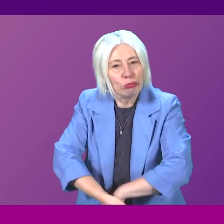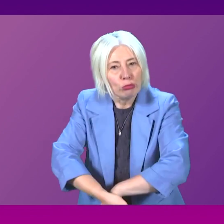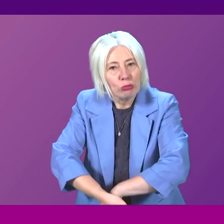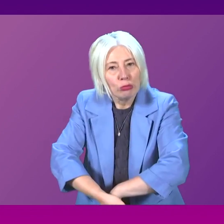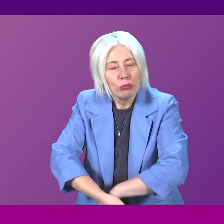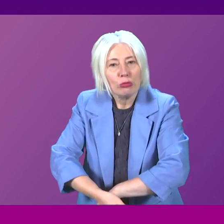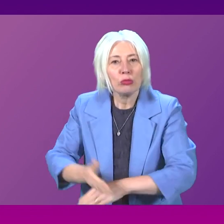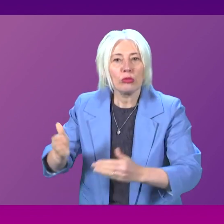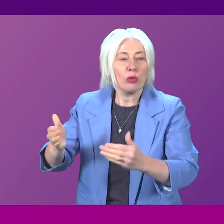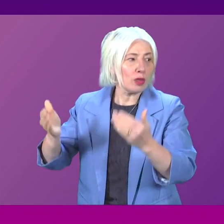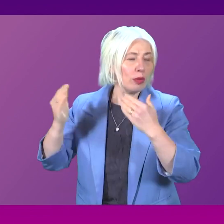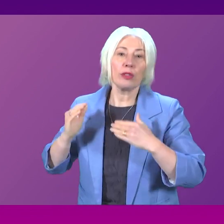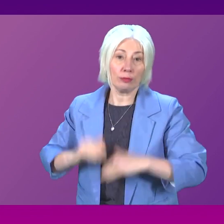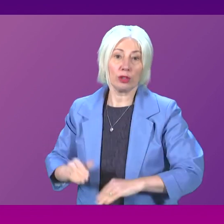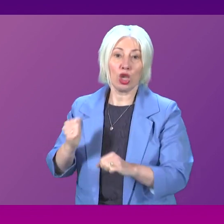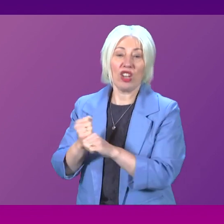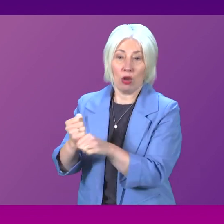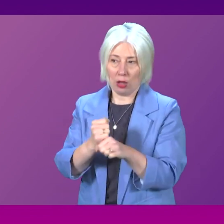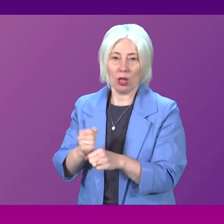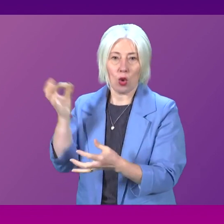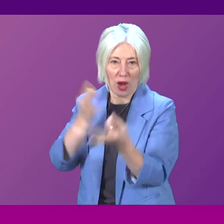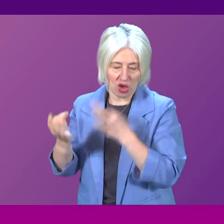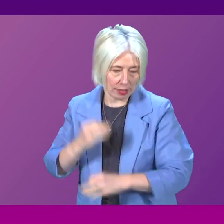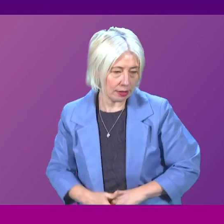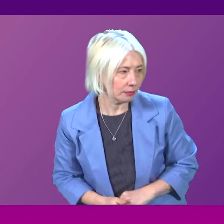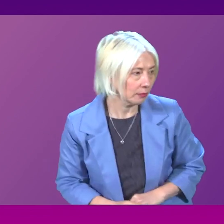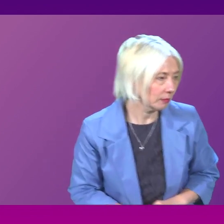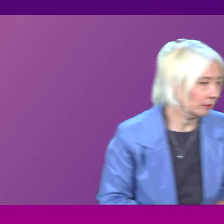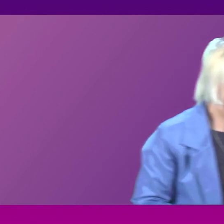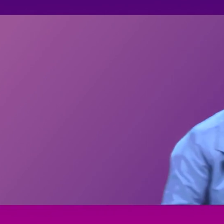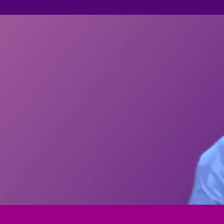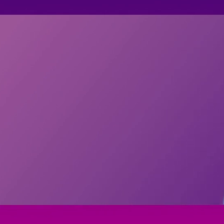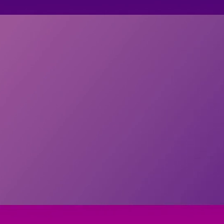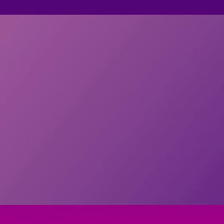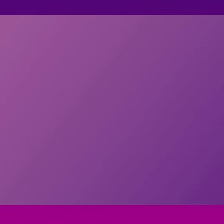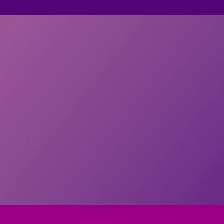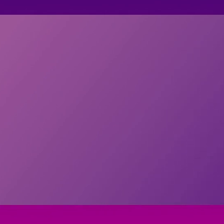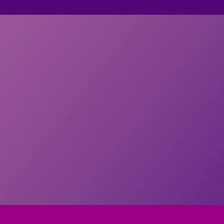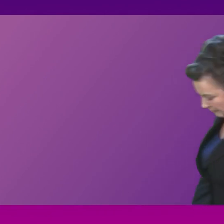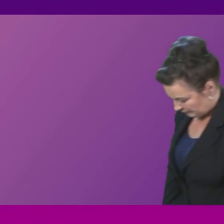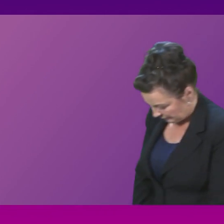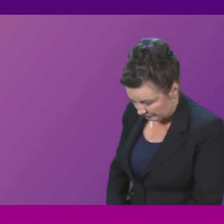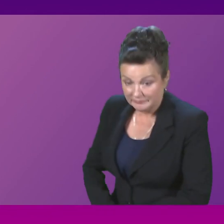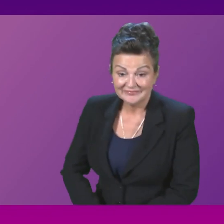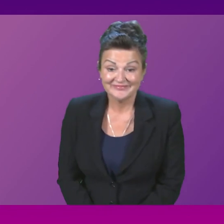We move to general and constituency supplementary questions.